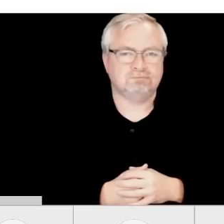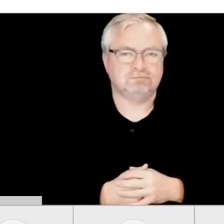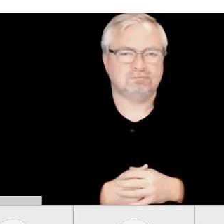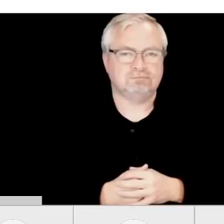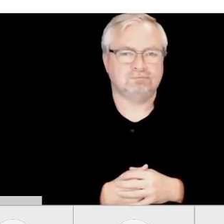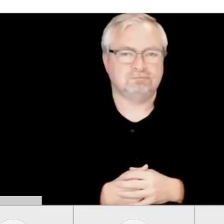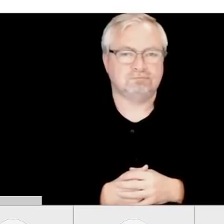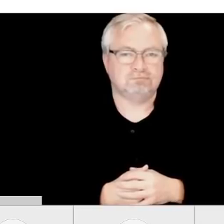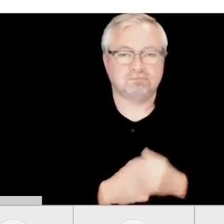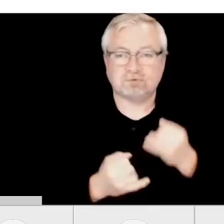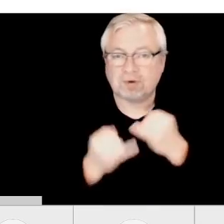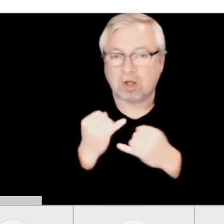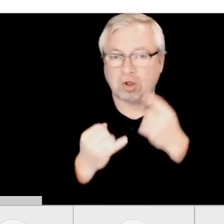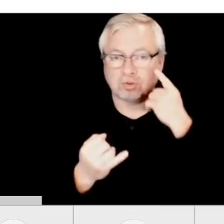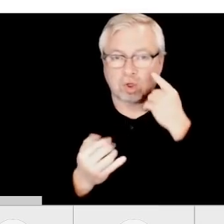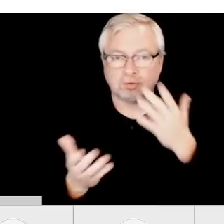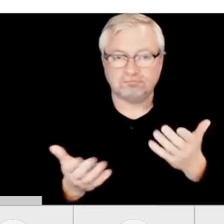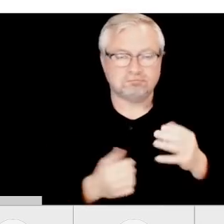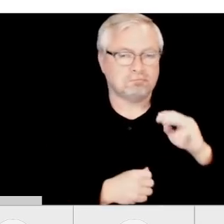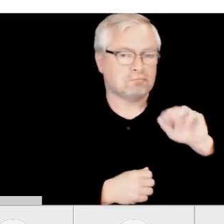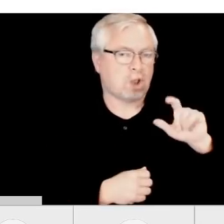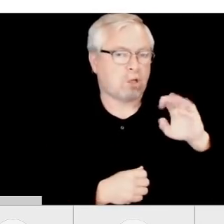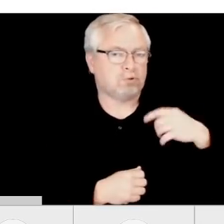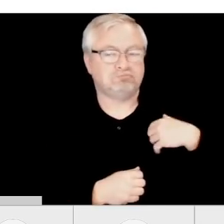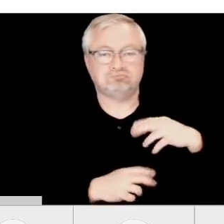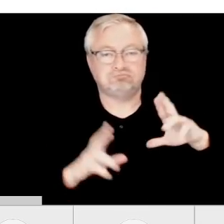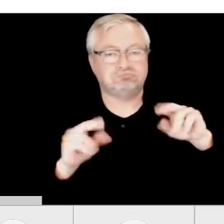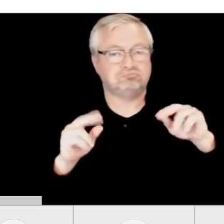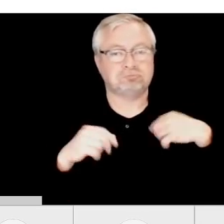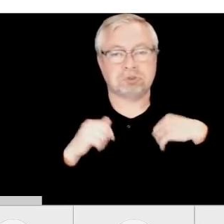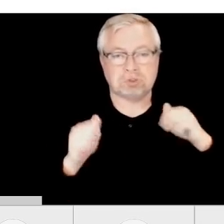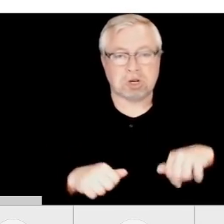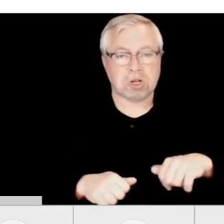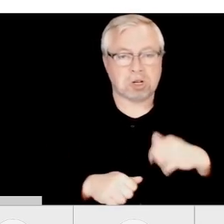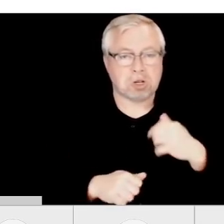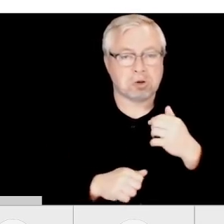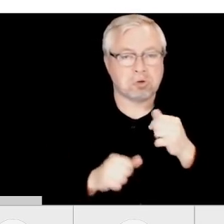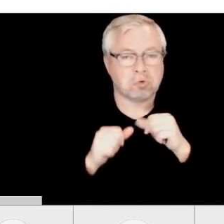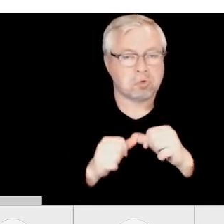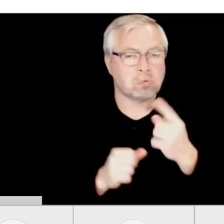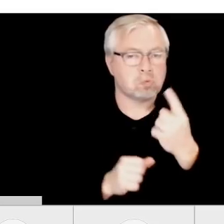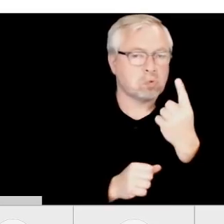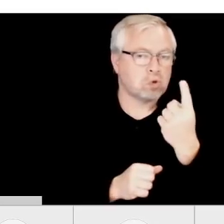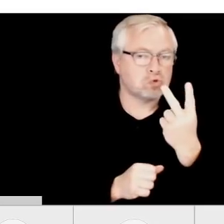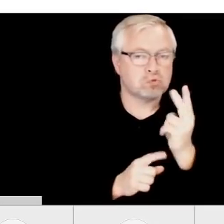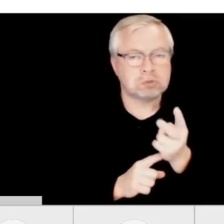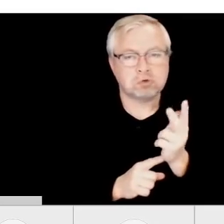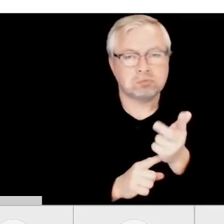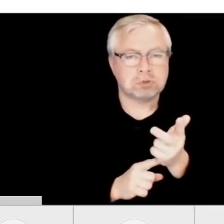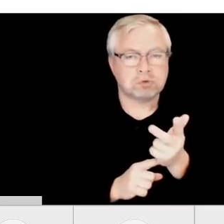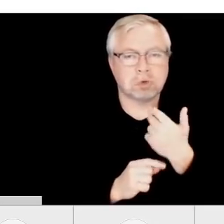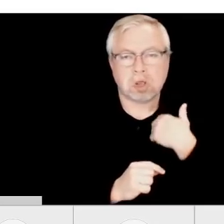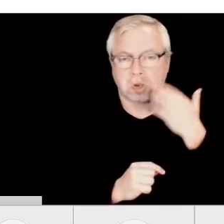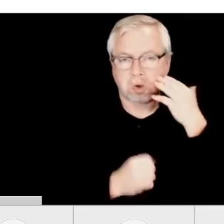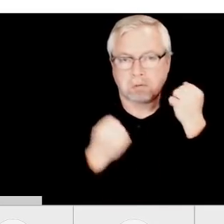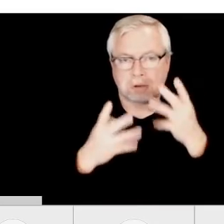Commissioner Malcolm: We can continue for a few more minutes. I think I know there are a lot of questions still in queue and certainly